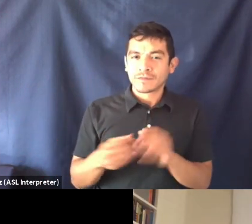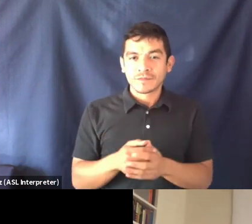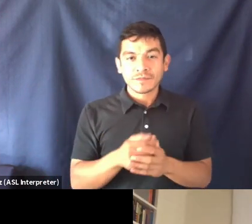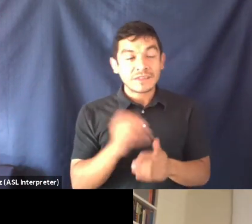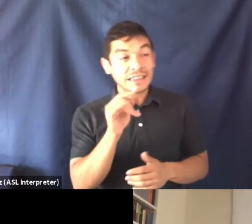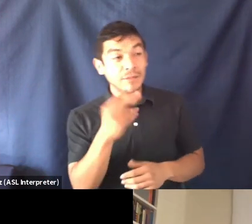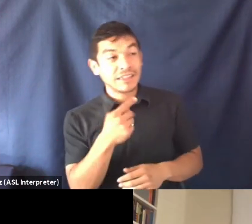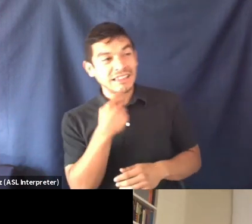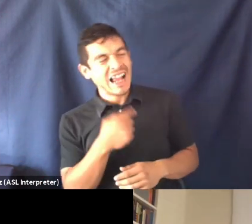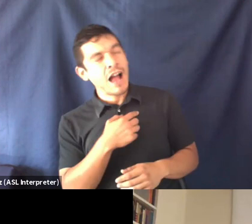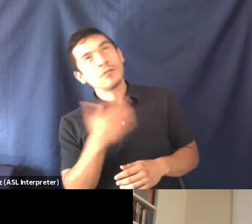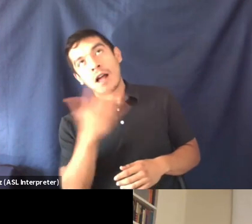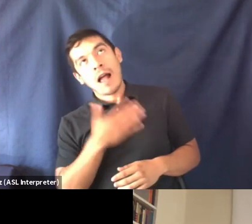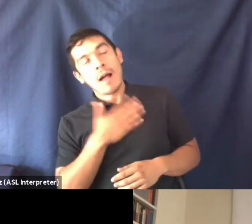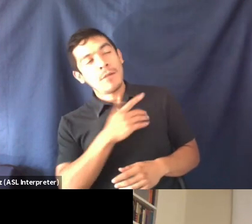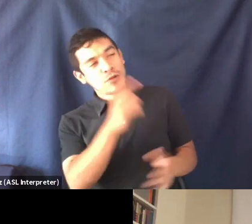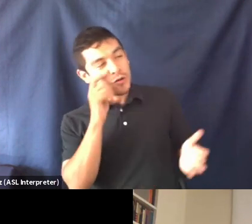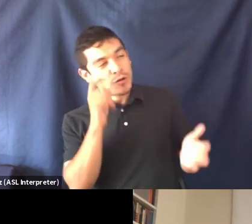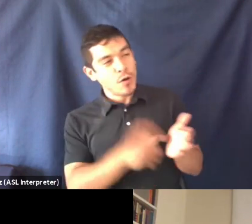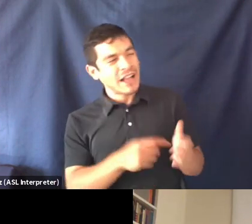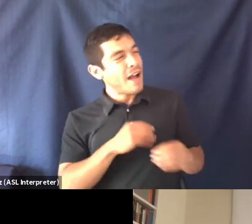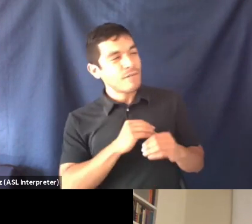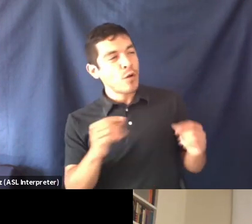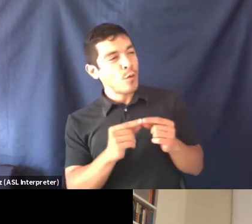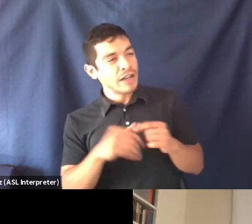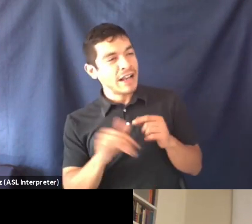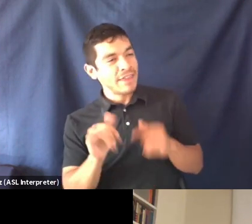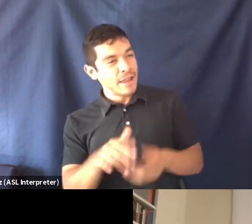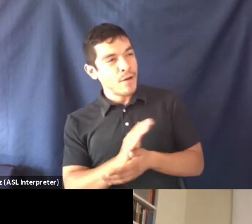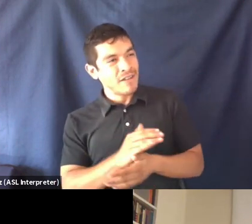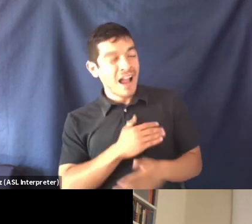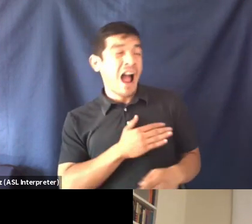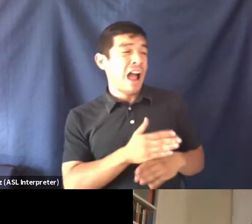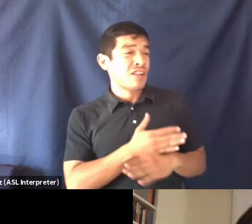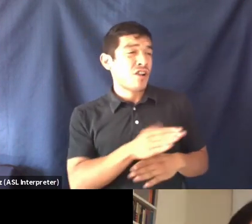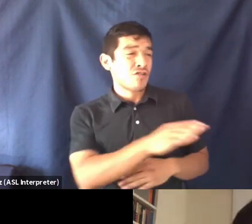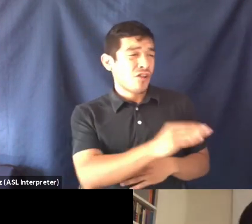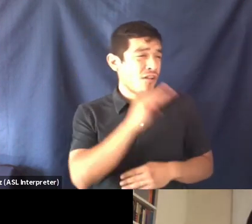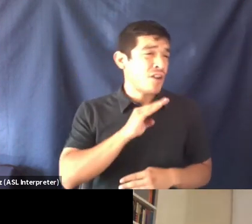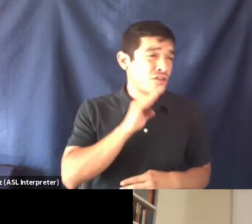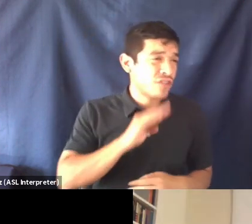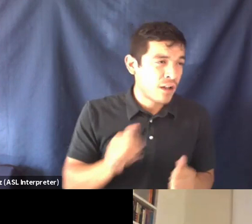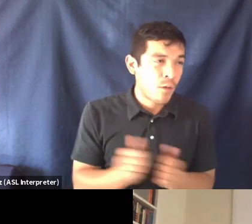of the film and I share your frustration with other sort Disneyfied films of animals.